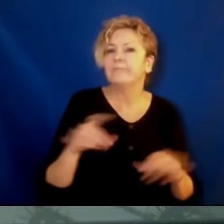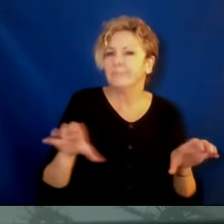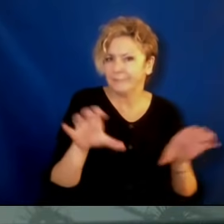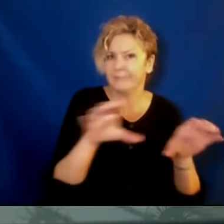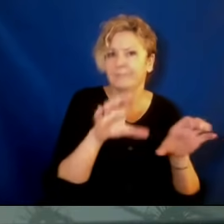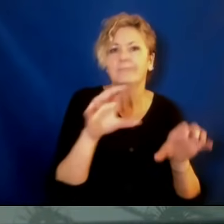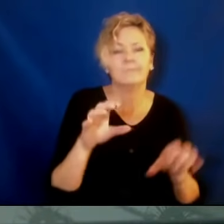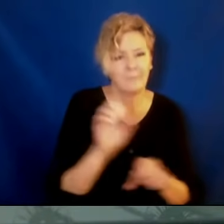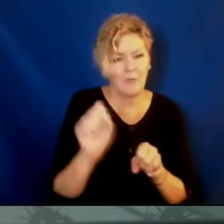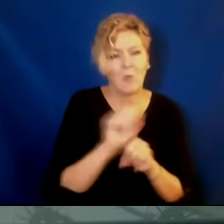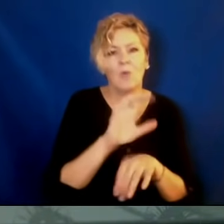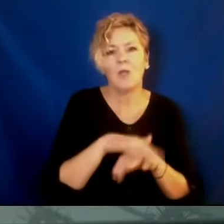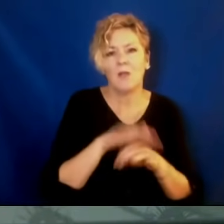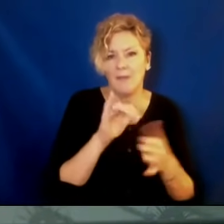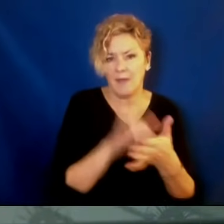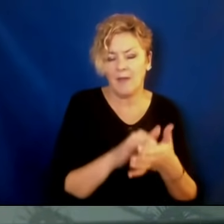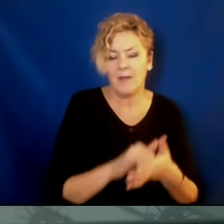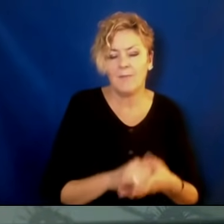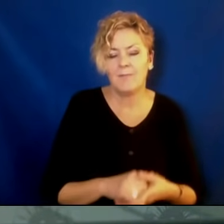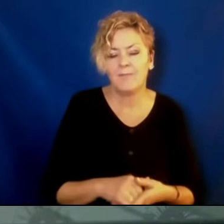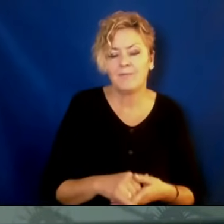calls with young people in seeking